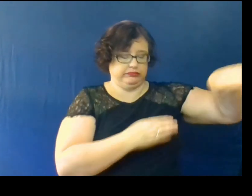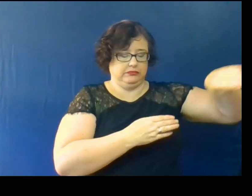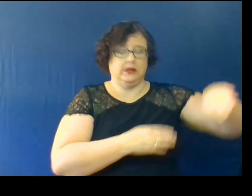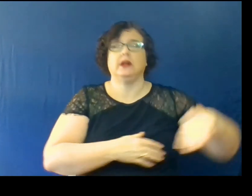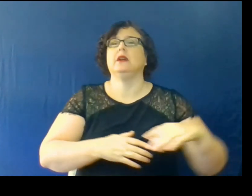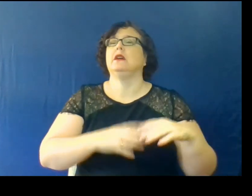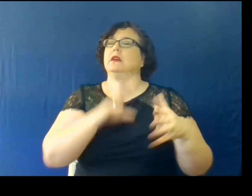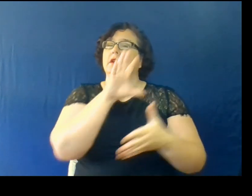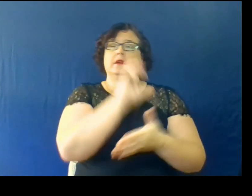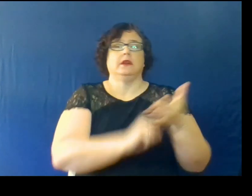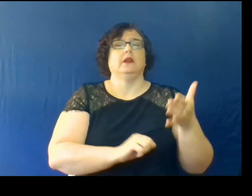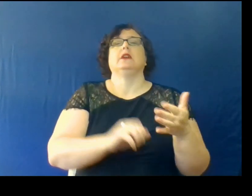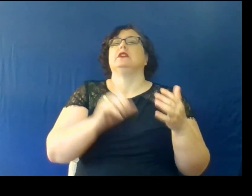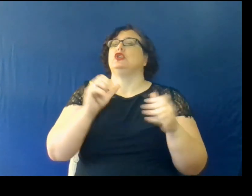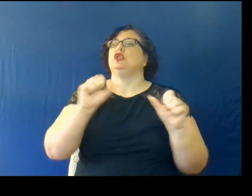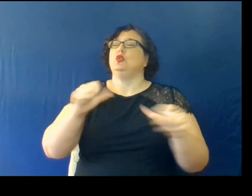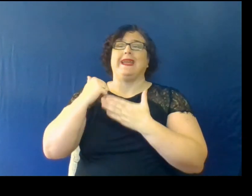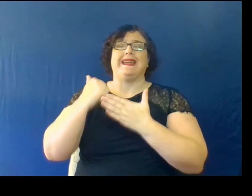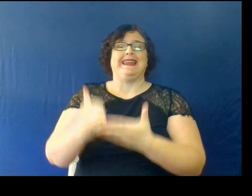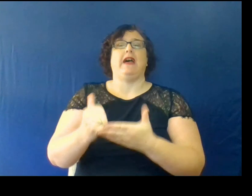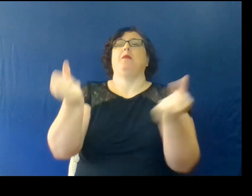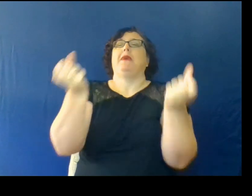as many voters as they physically as they physically could.